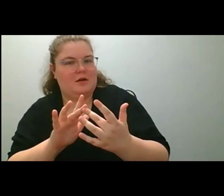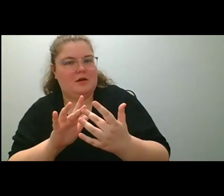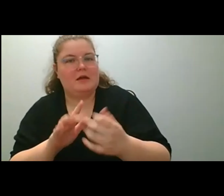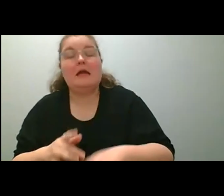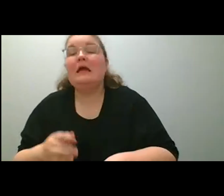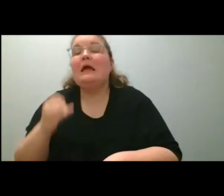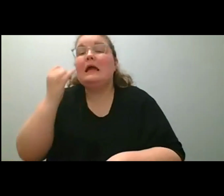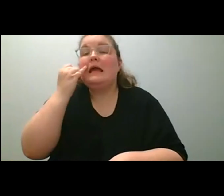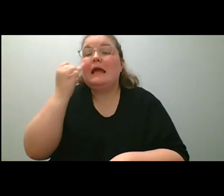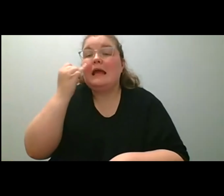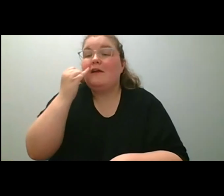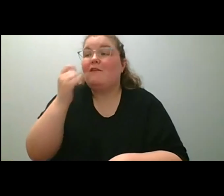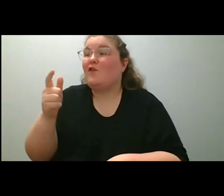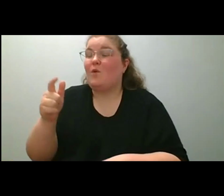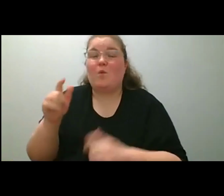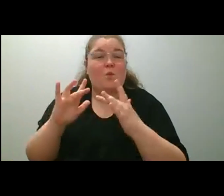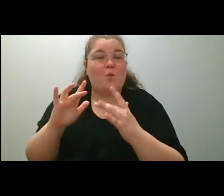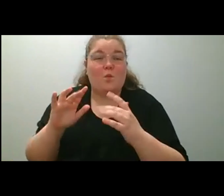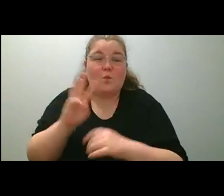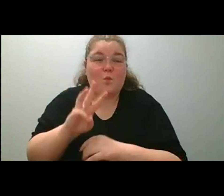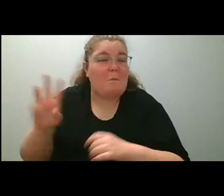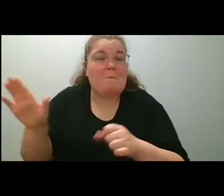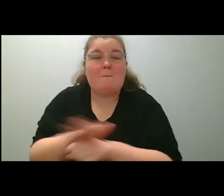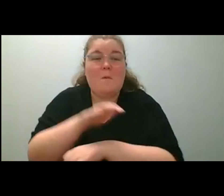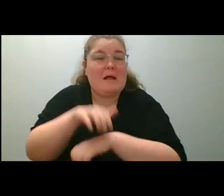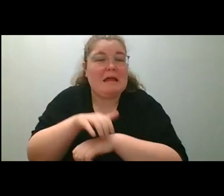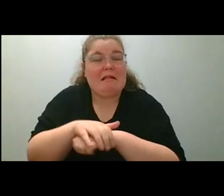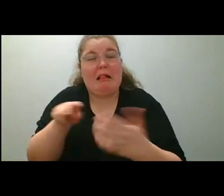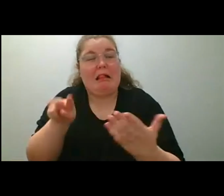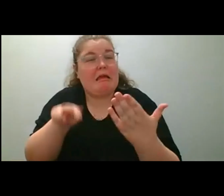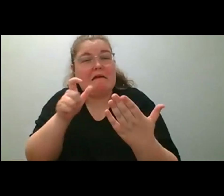and someone not understanding or maybe not making that next step to connect with you.